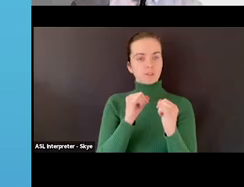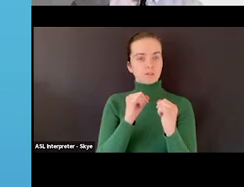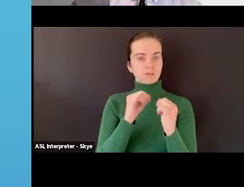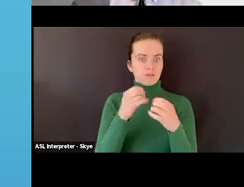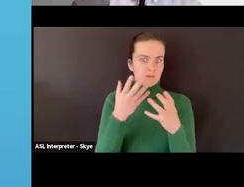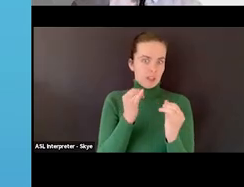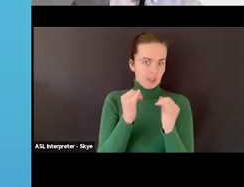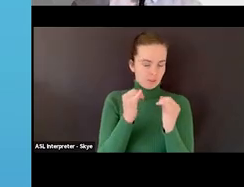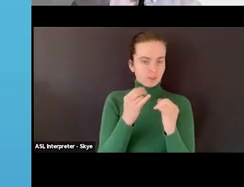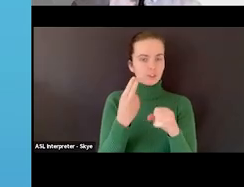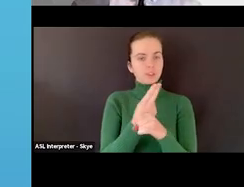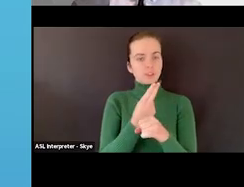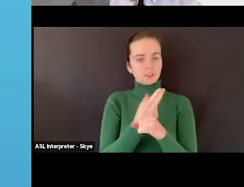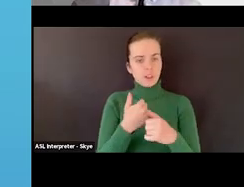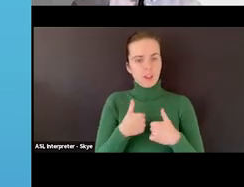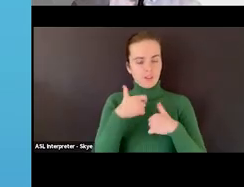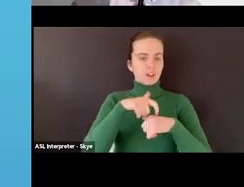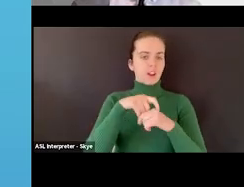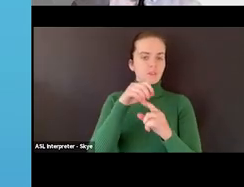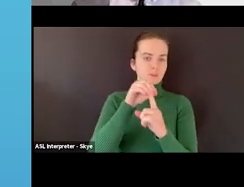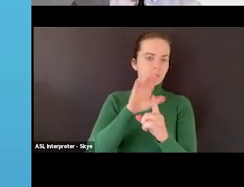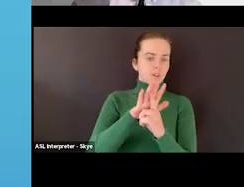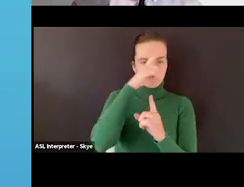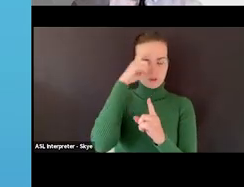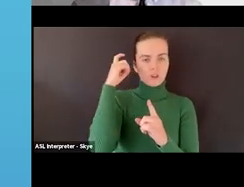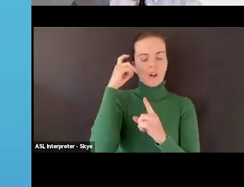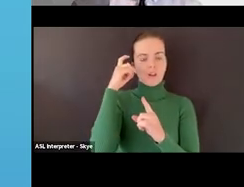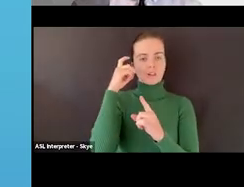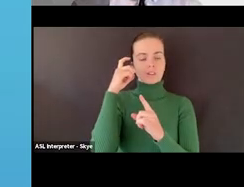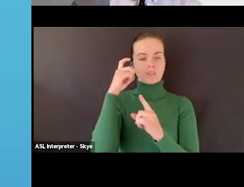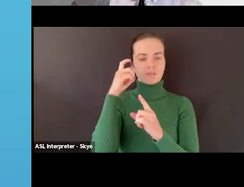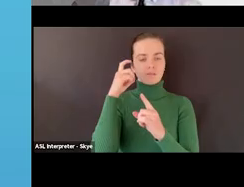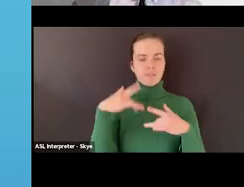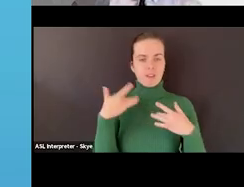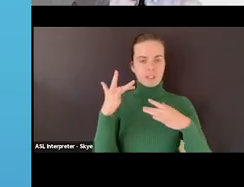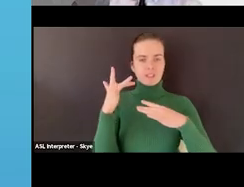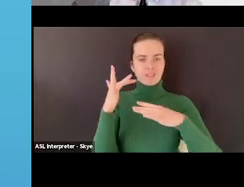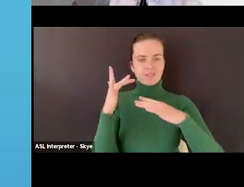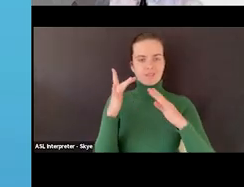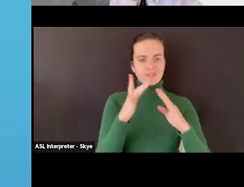interview using the Lifetime Exposure to Traumatic Events Scale; and then finally, after that,